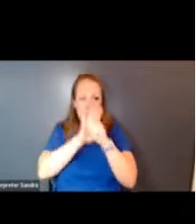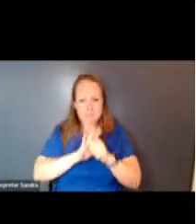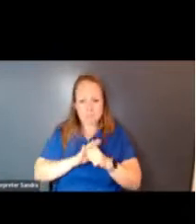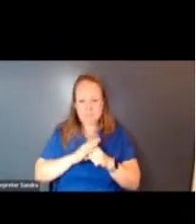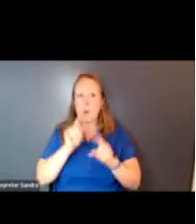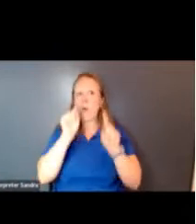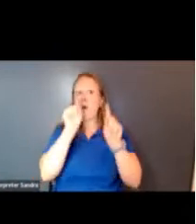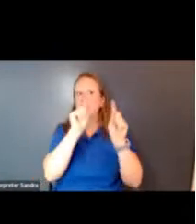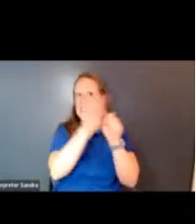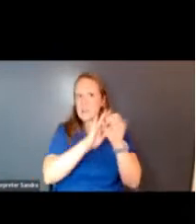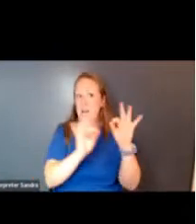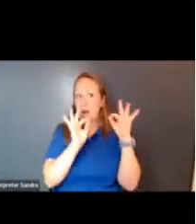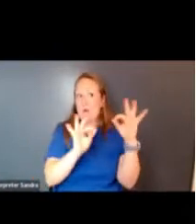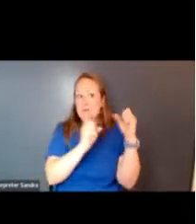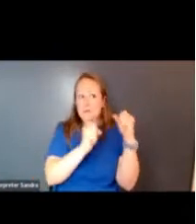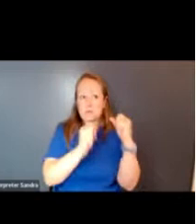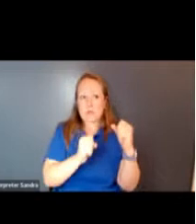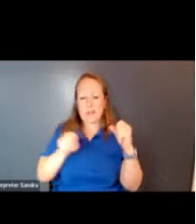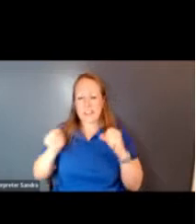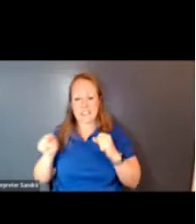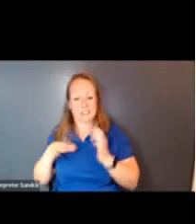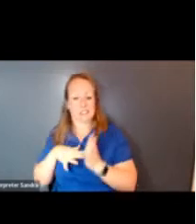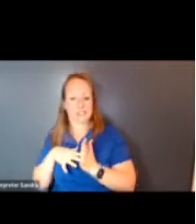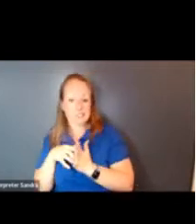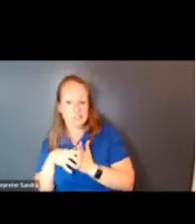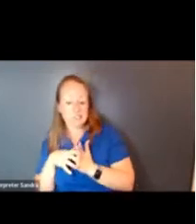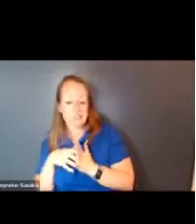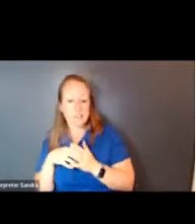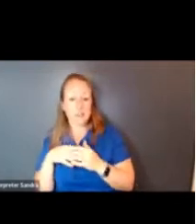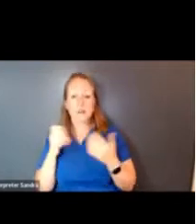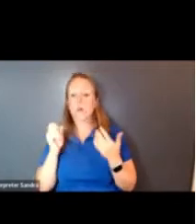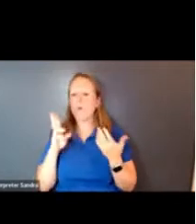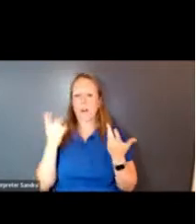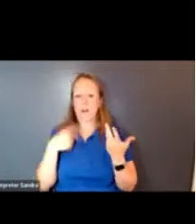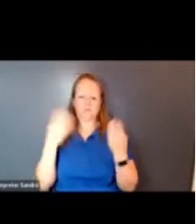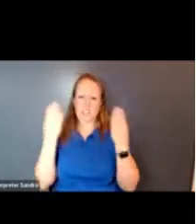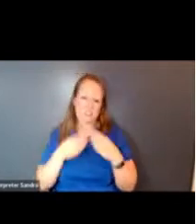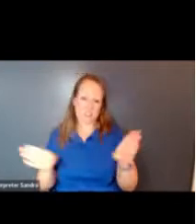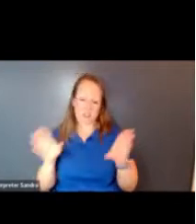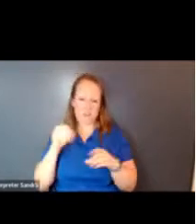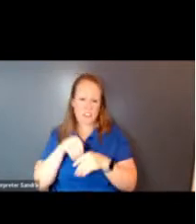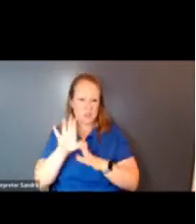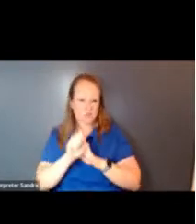have much more robust I&A than others. Or overall, this is really an area that you feel, "needs more support." And of